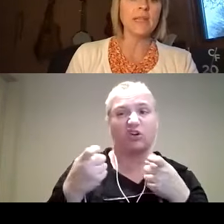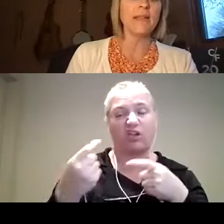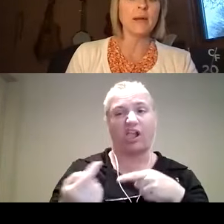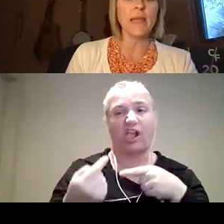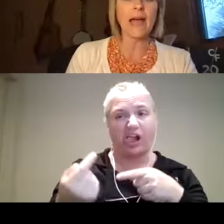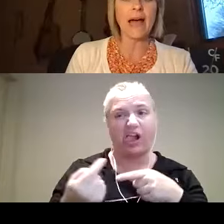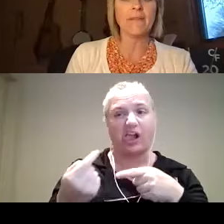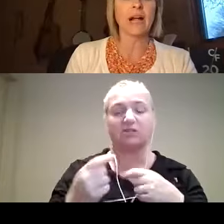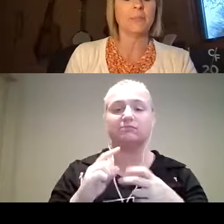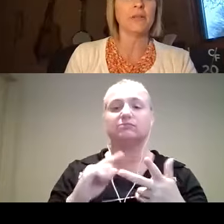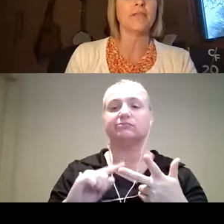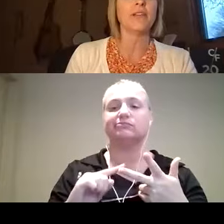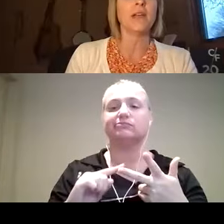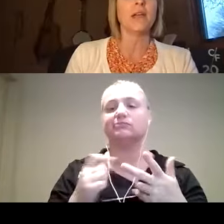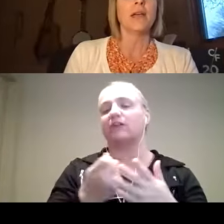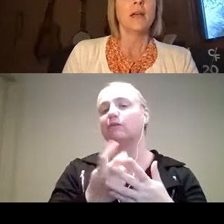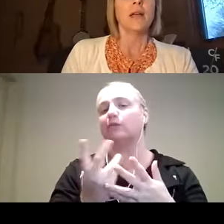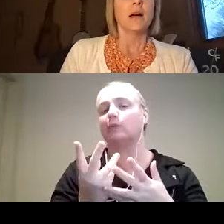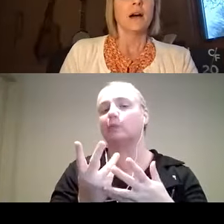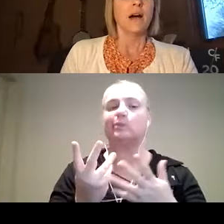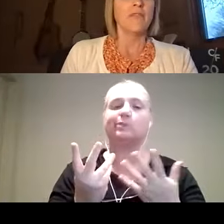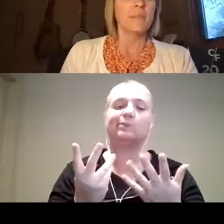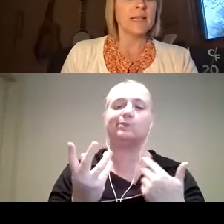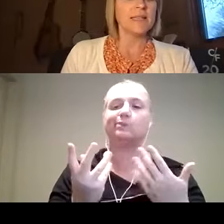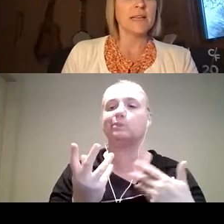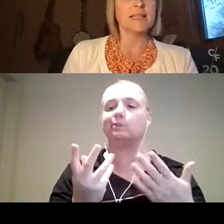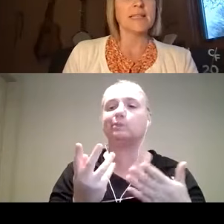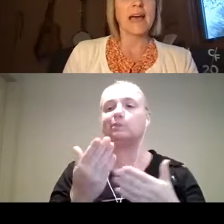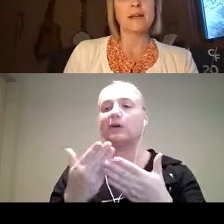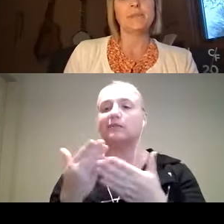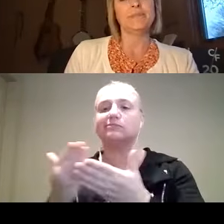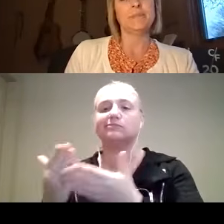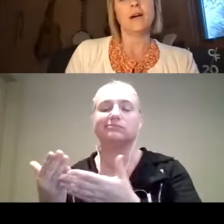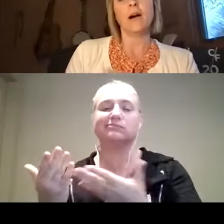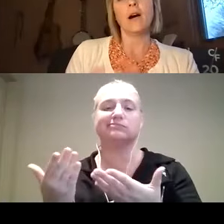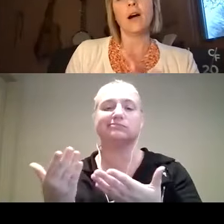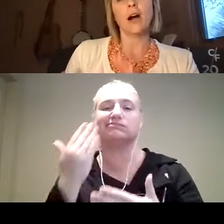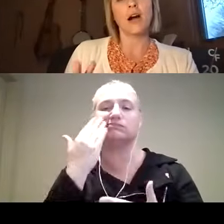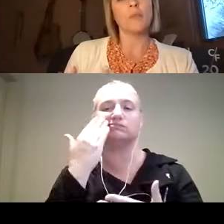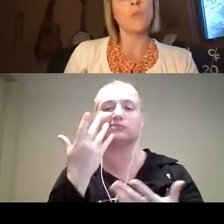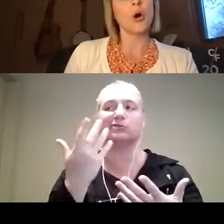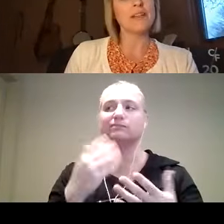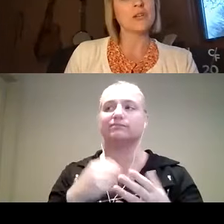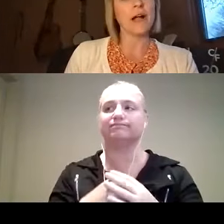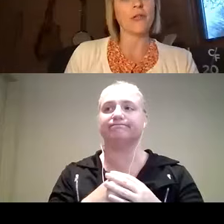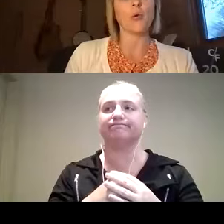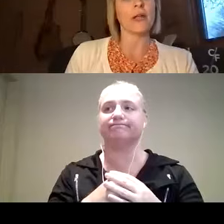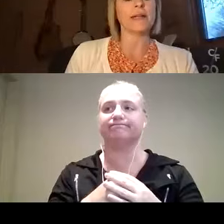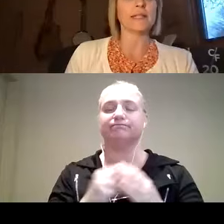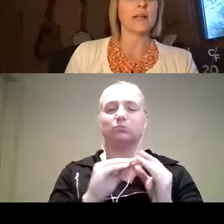And then we have a couple of of pieces that are more mental health oriented.